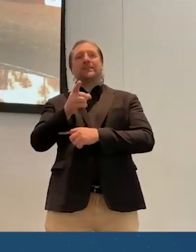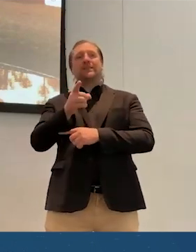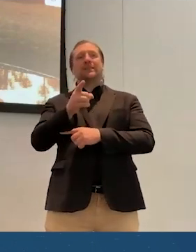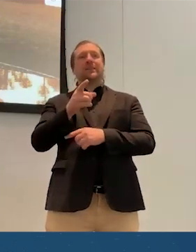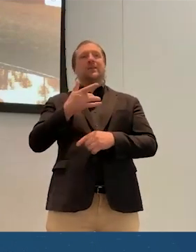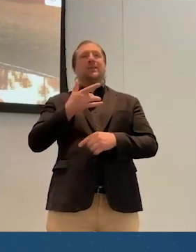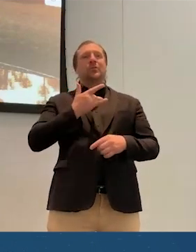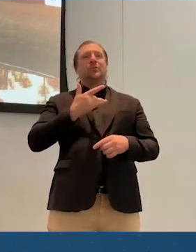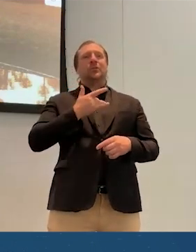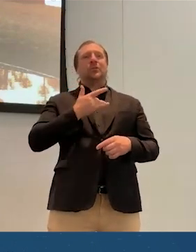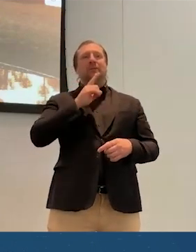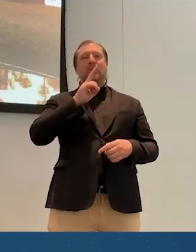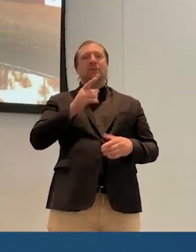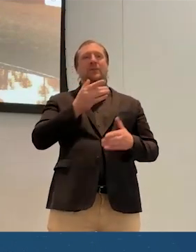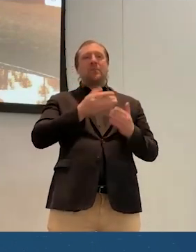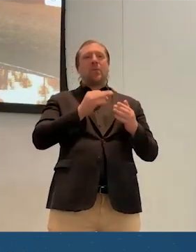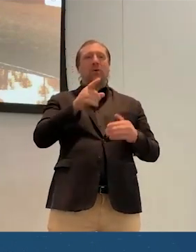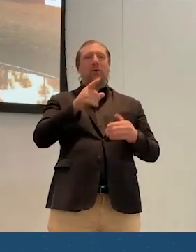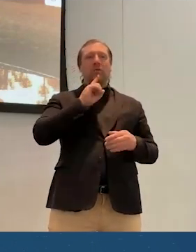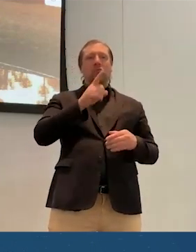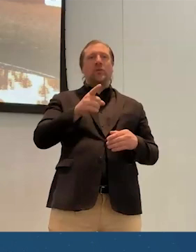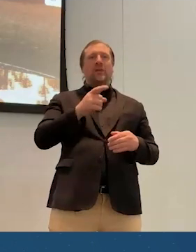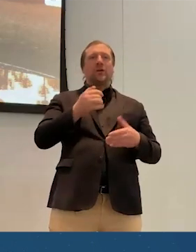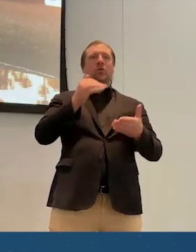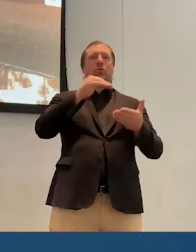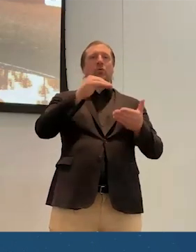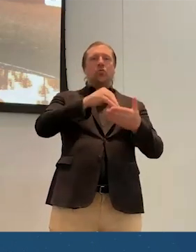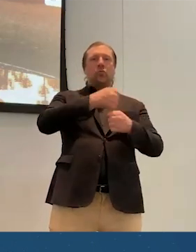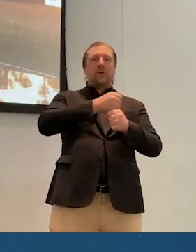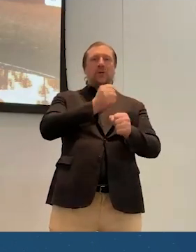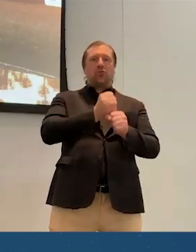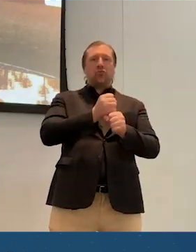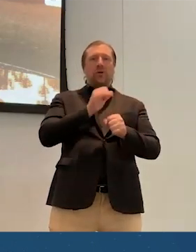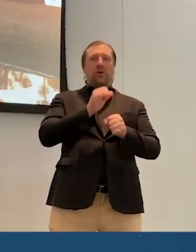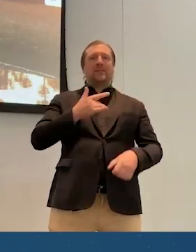How do you really recreate sensation of something